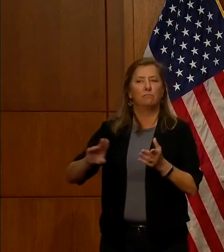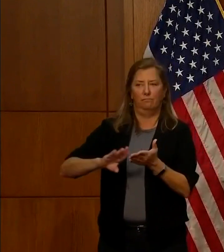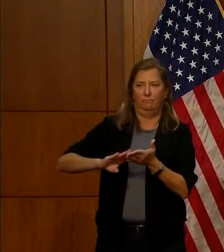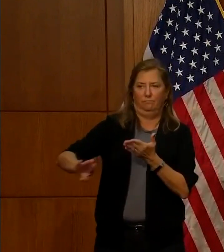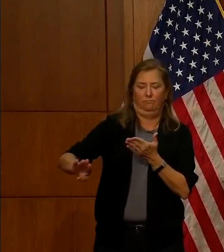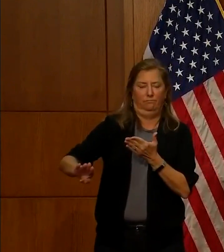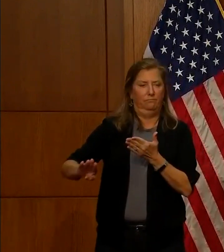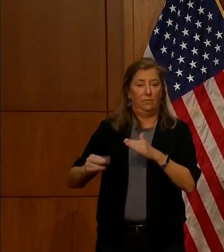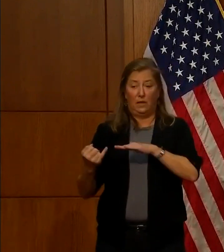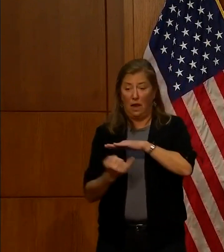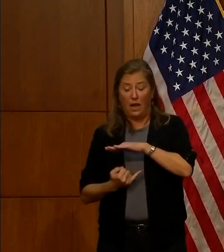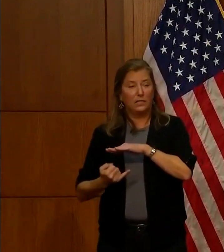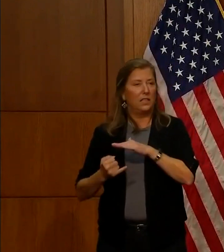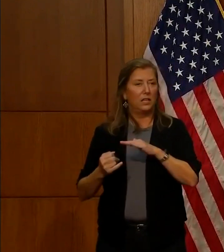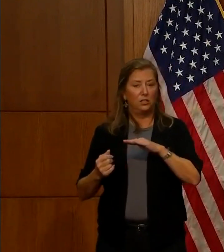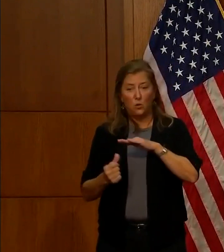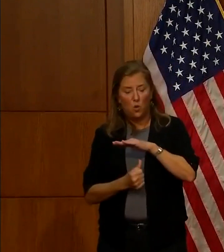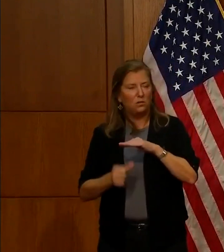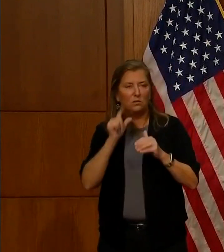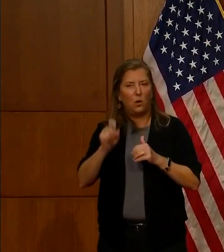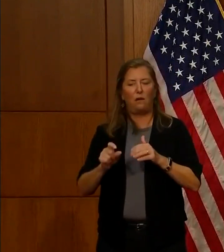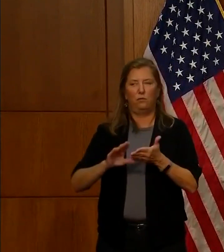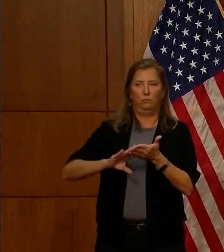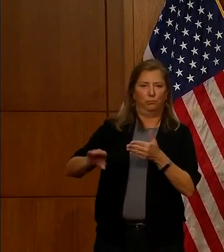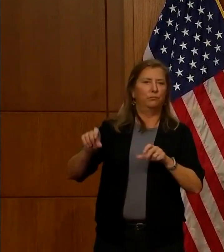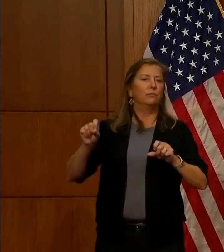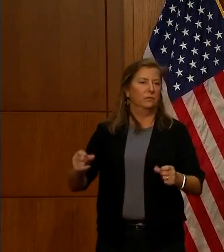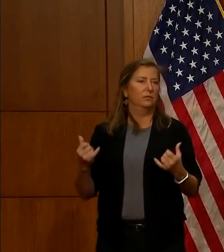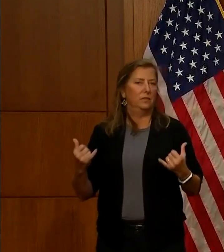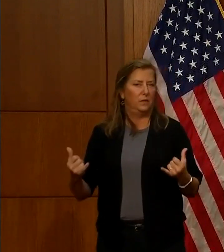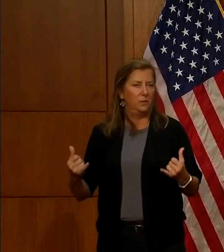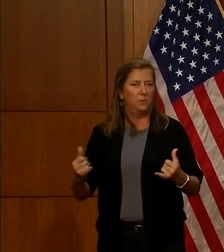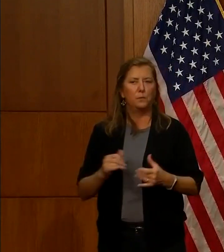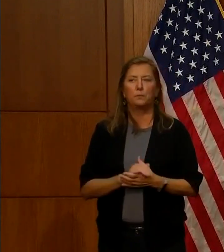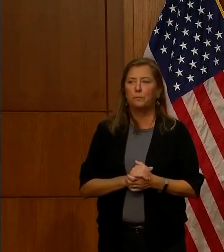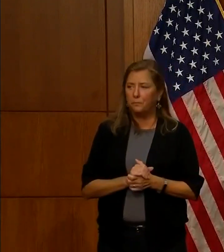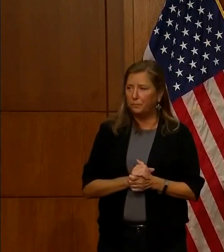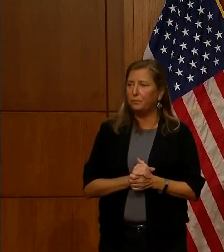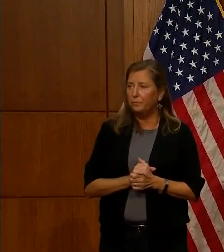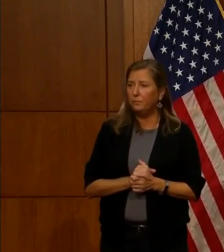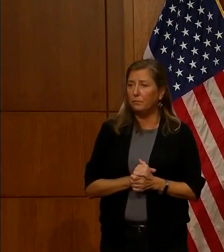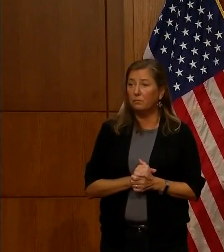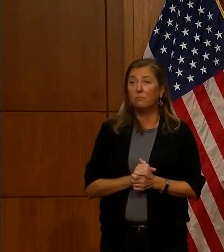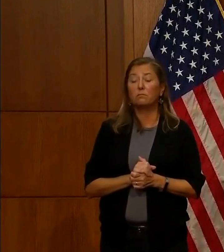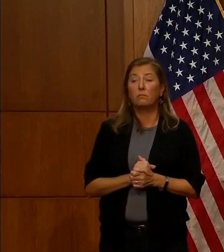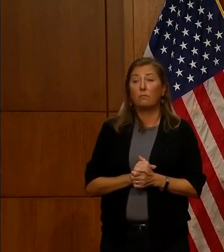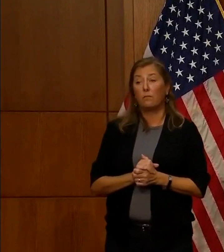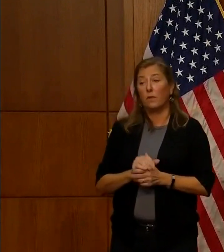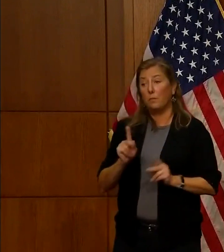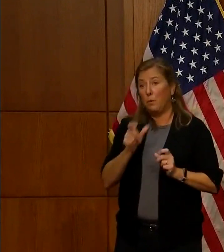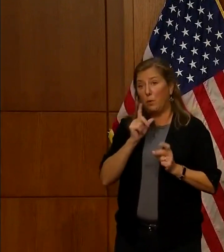INDIVIDUALS HAVE NOW CLEARED THEIR ISOLATION OR QUARANTINE